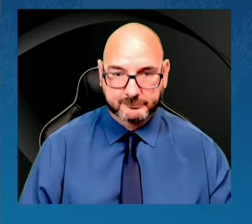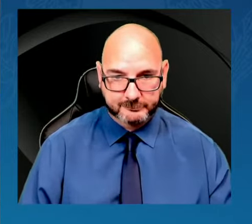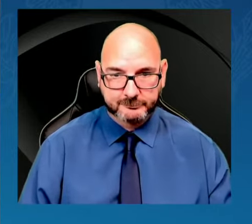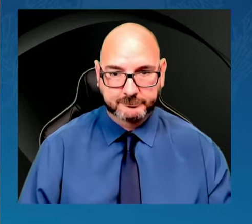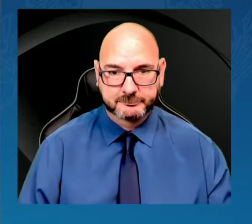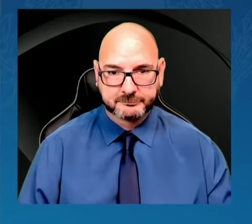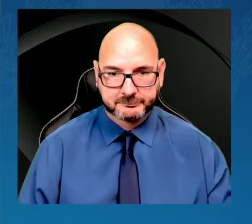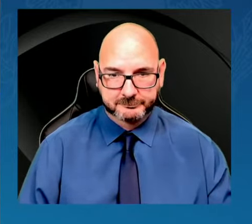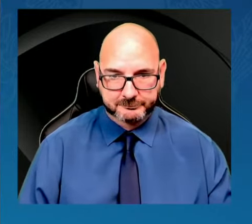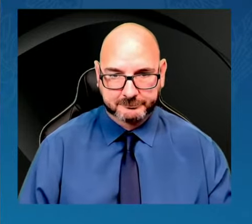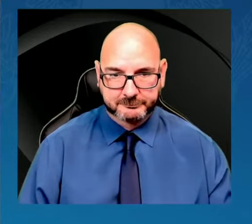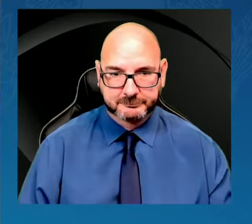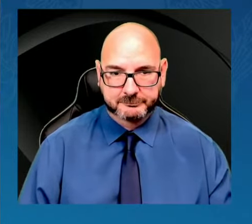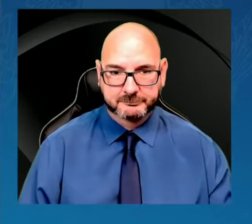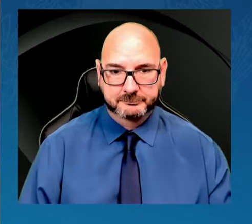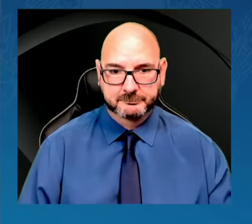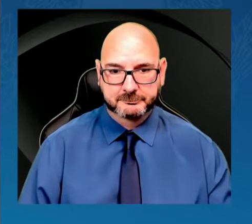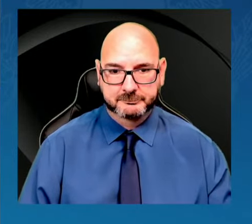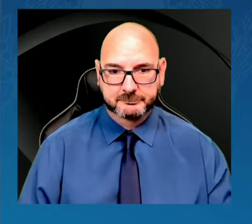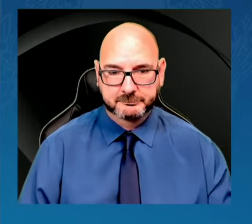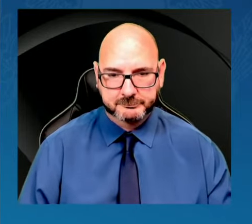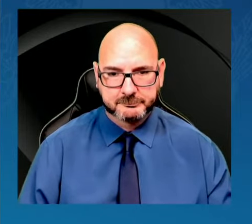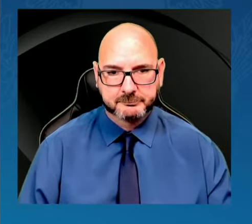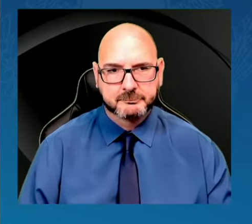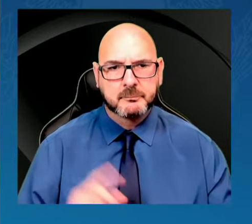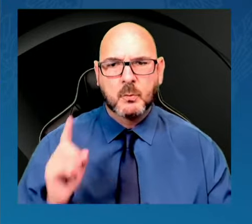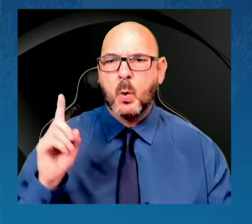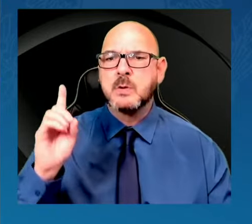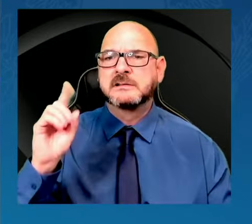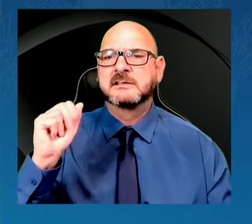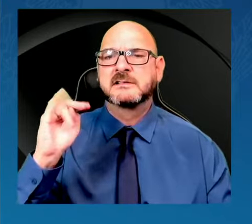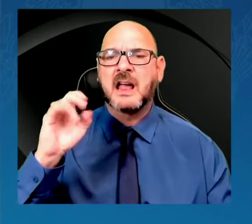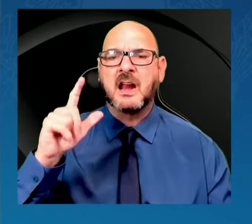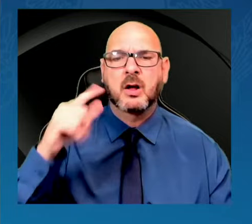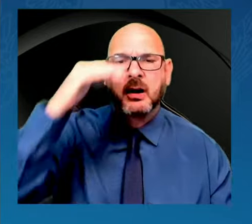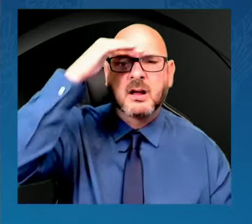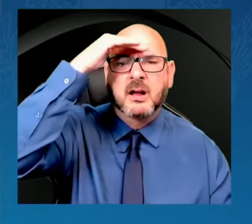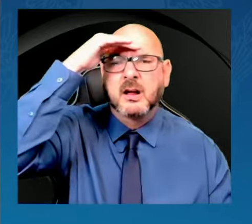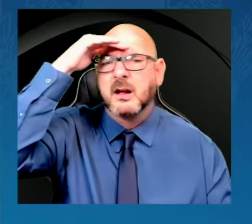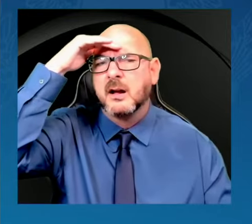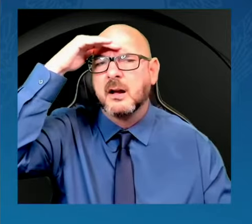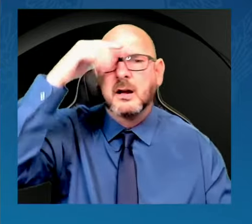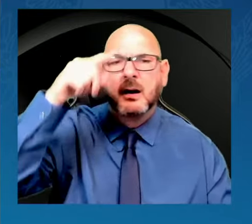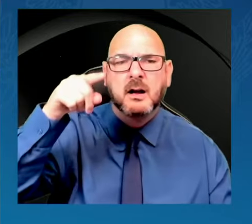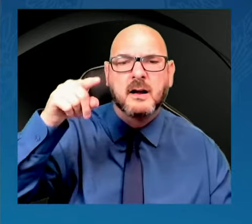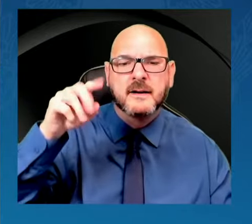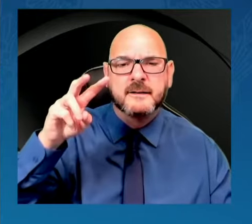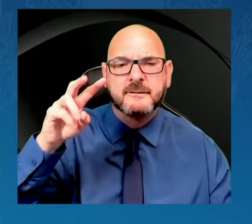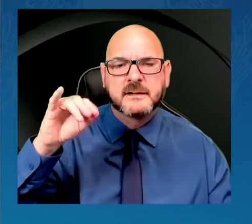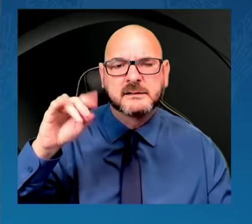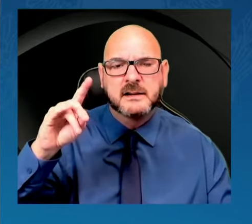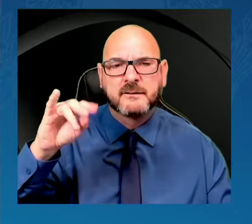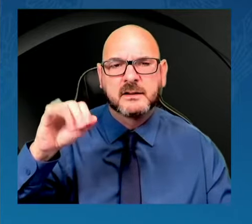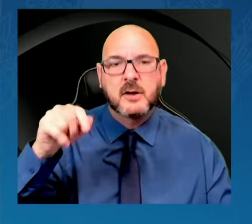The Vice President: Where's Davis? There he -- is Davis over there? Okay, good, good. Hi, everyone.